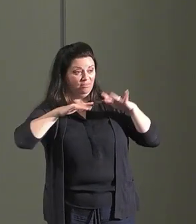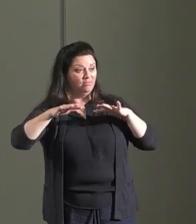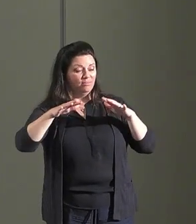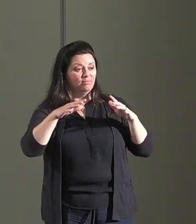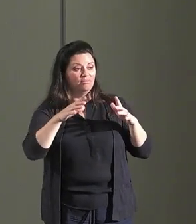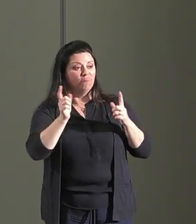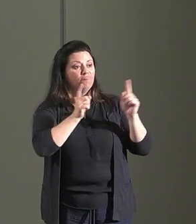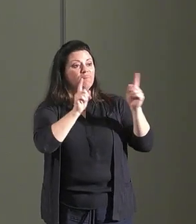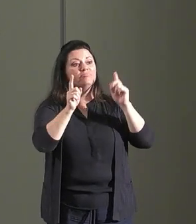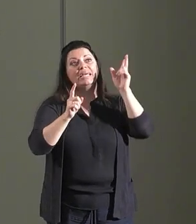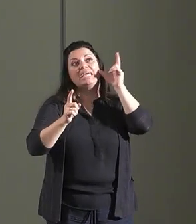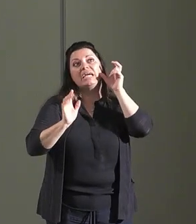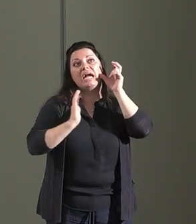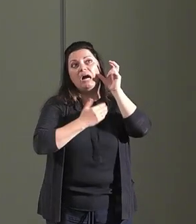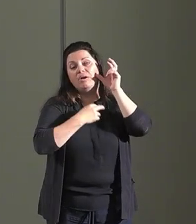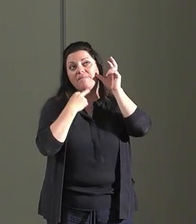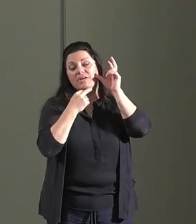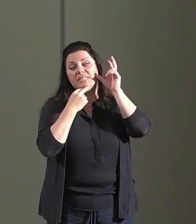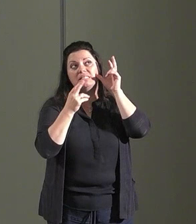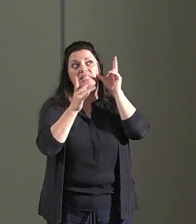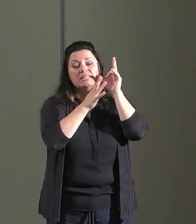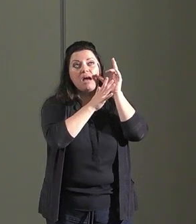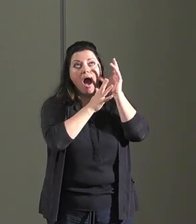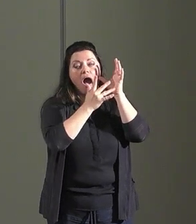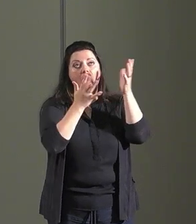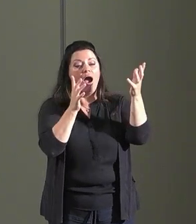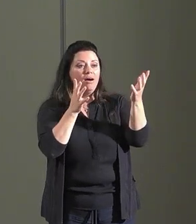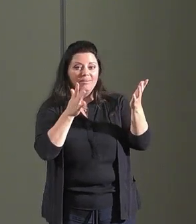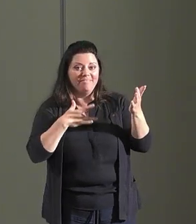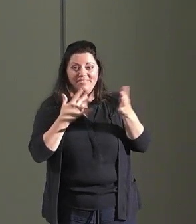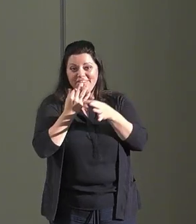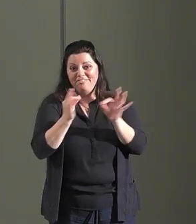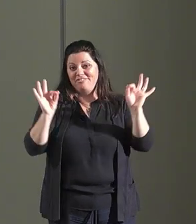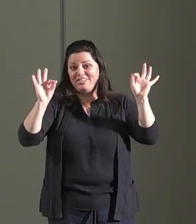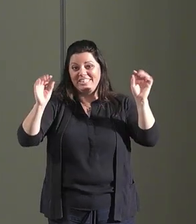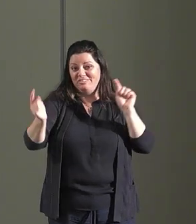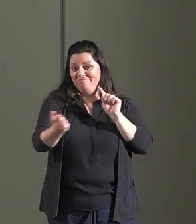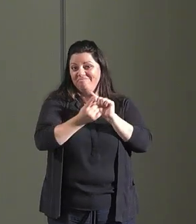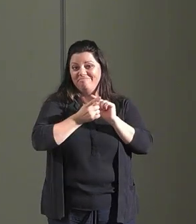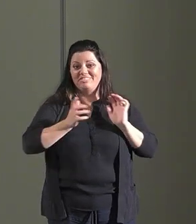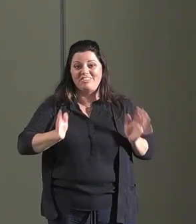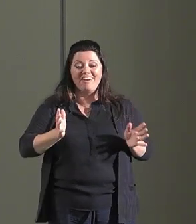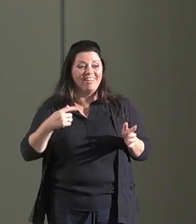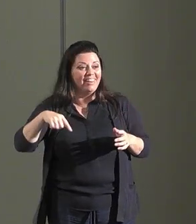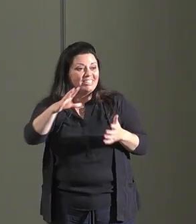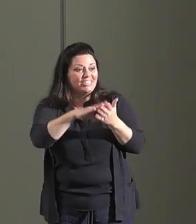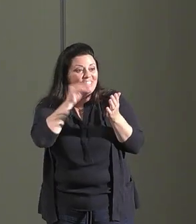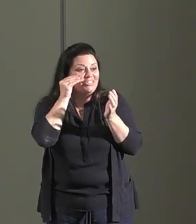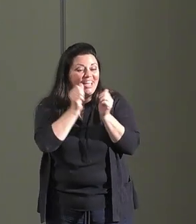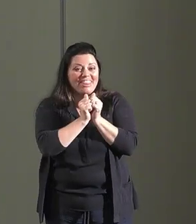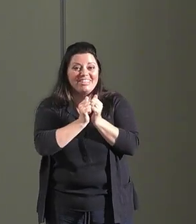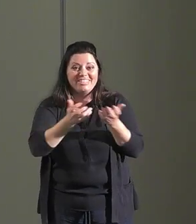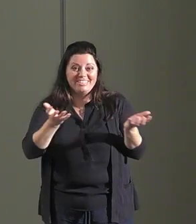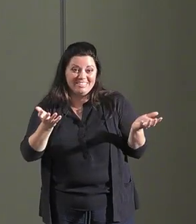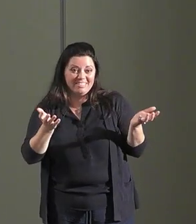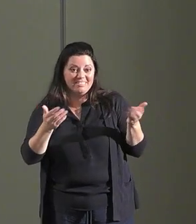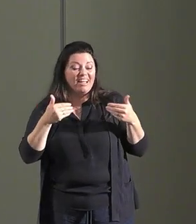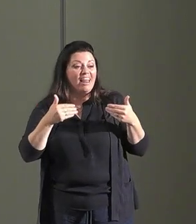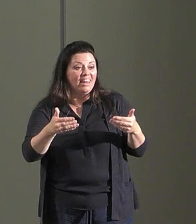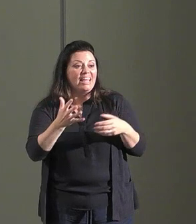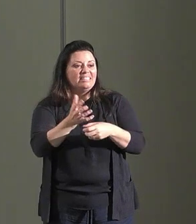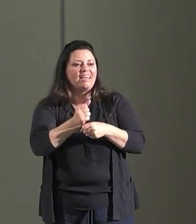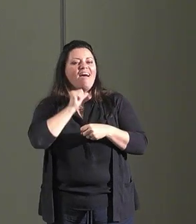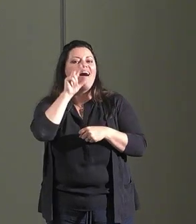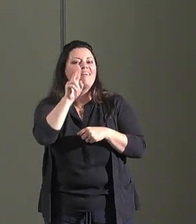of our voices, feel free to talk. Let's learn together. Let's get uncomfortable.